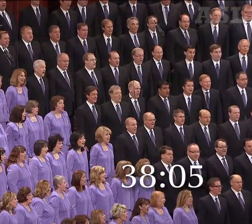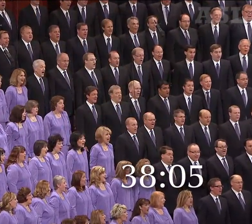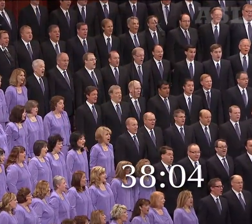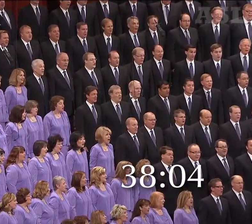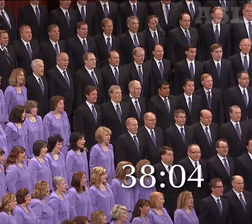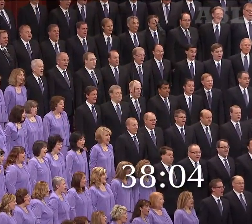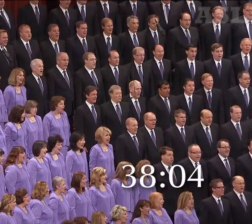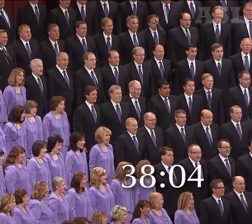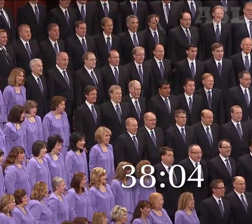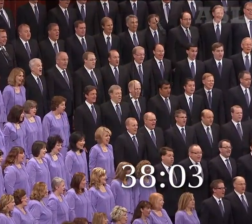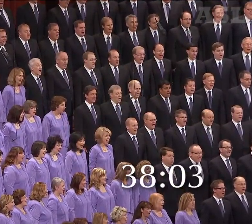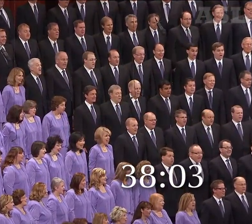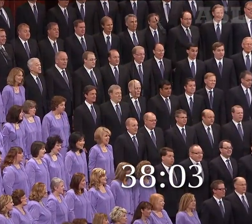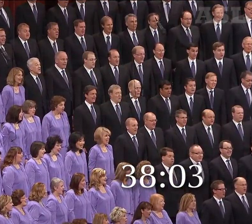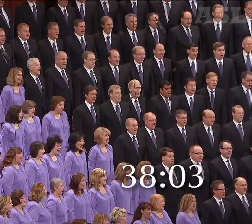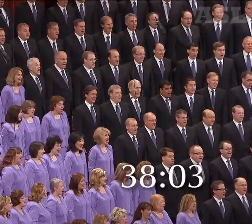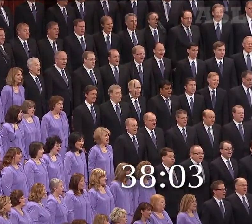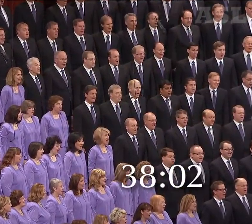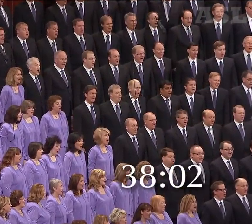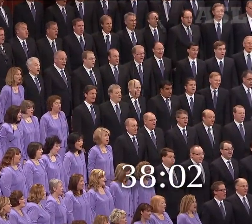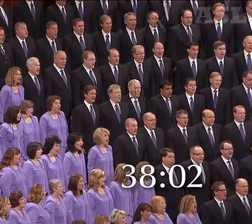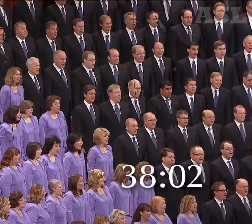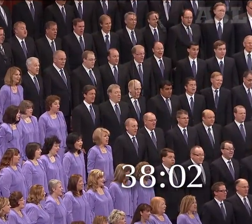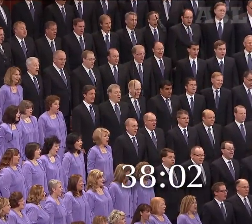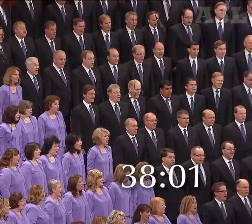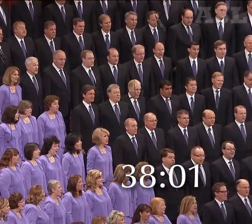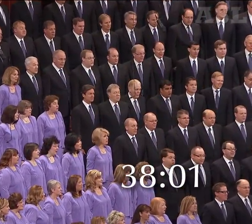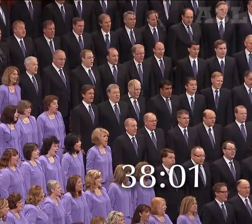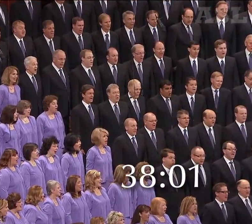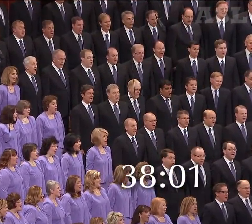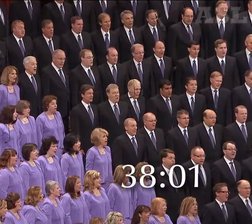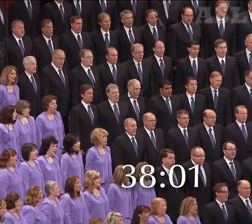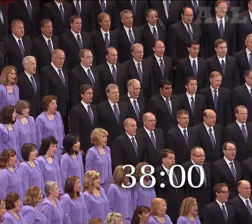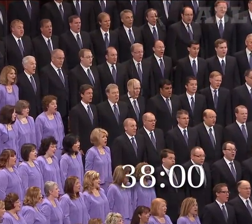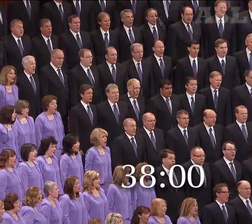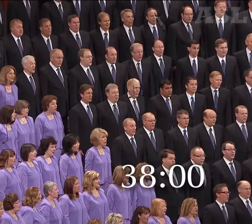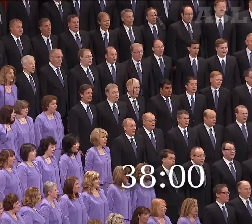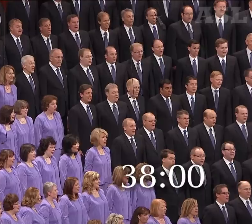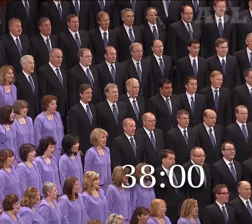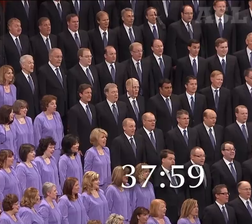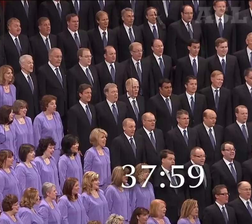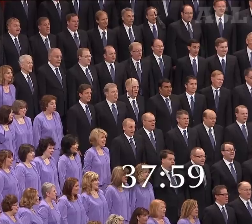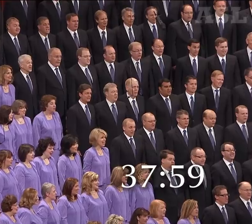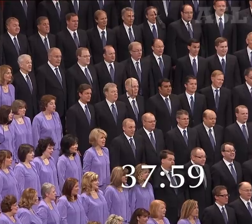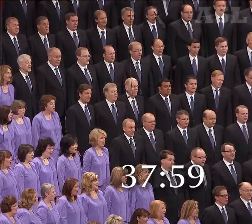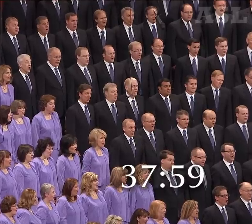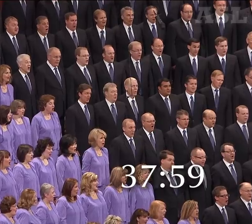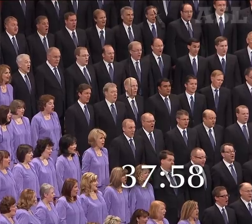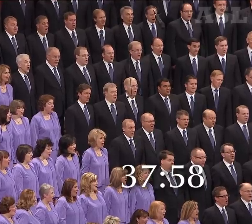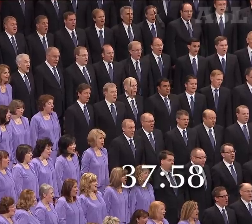OF THE CHURCH OF JESUS CHRIST OF LATTER-DAY SAINTS.